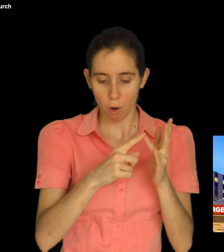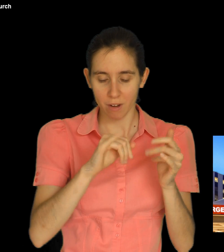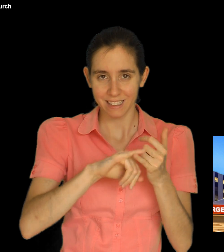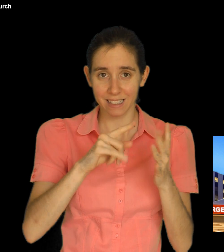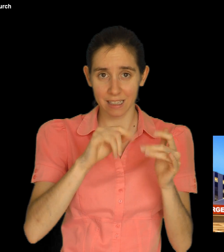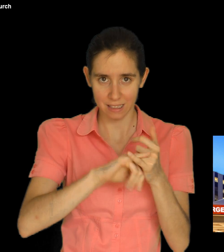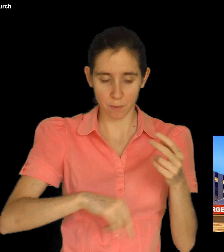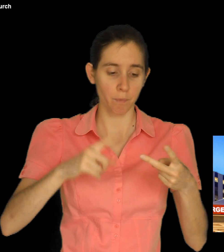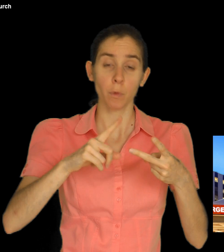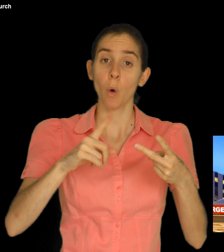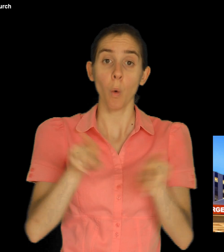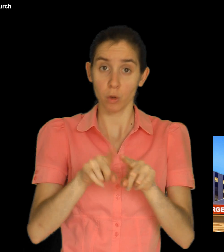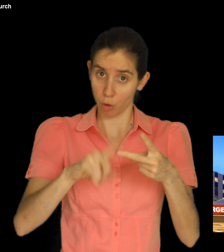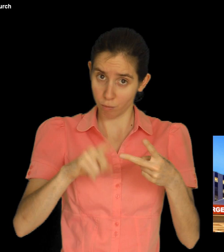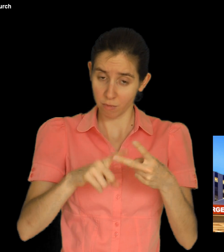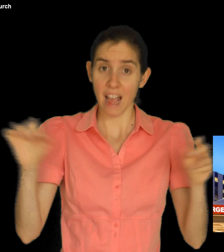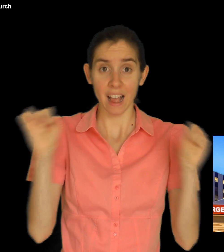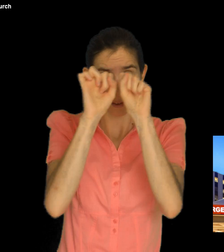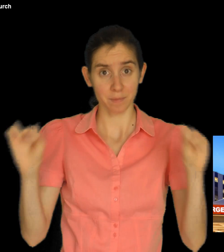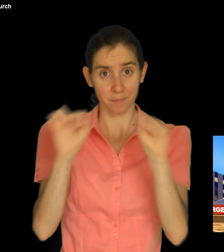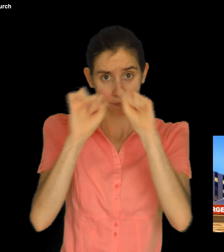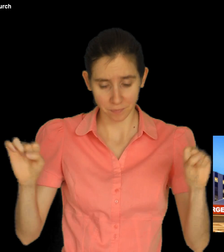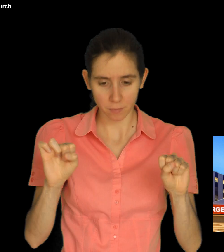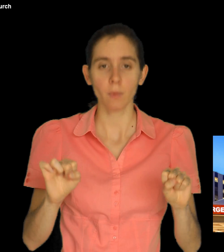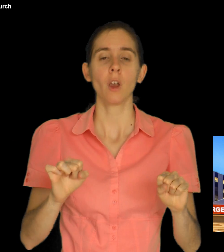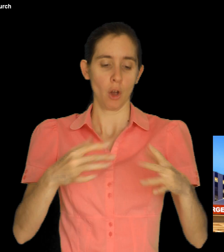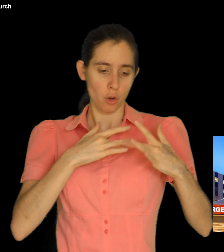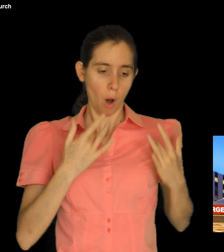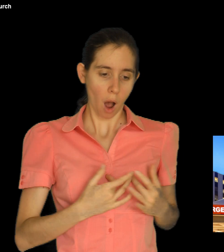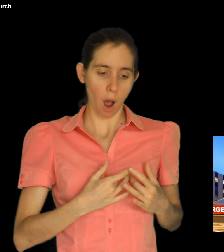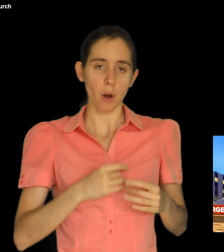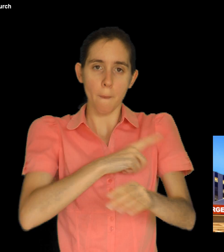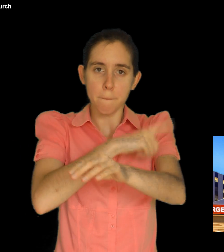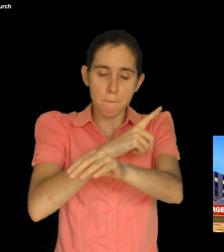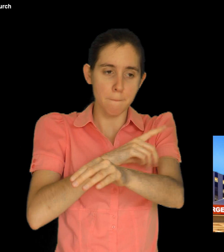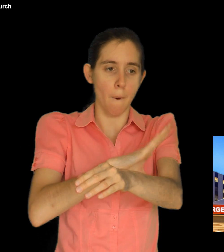exercise, your heart muscle strengthens. Furthermore, exercise decreases